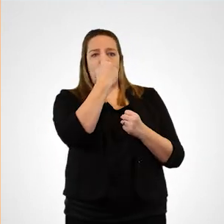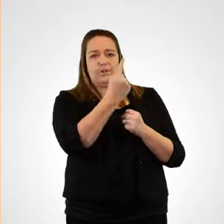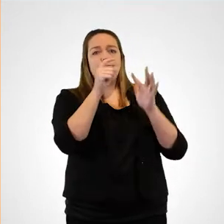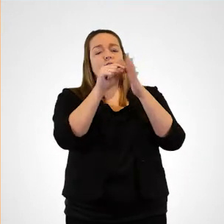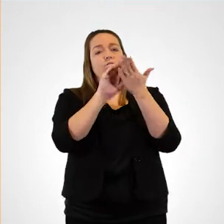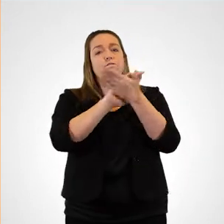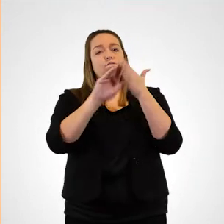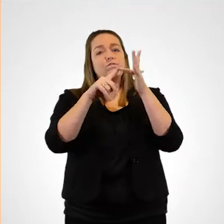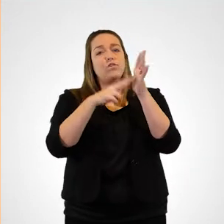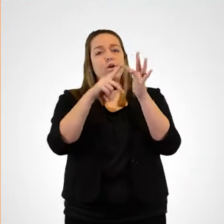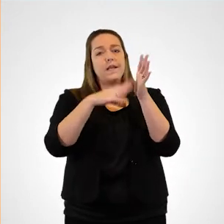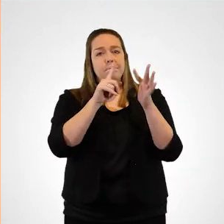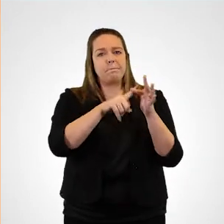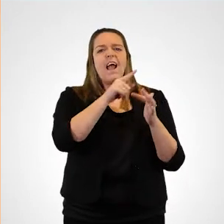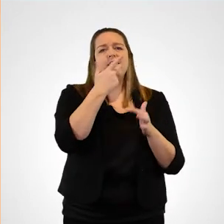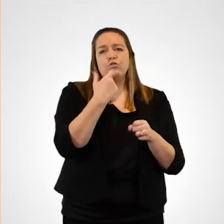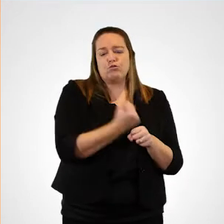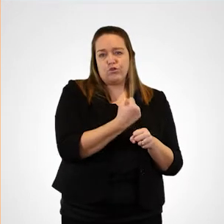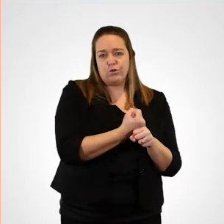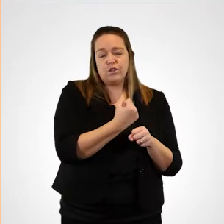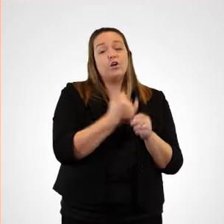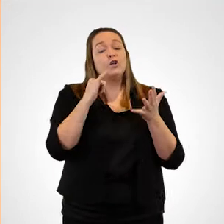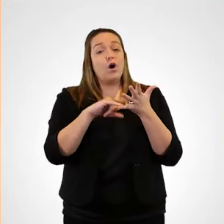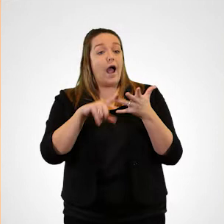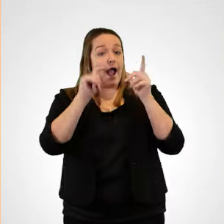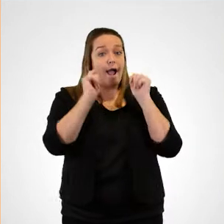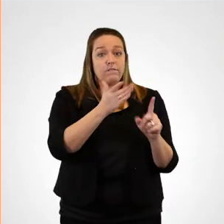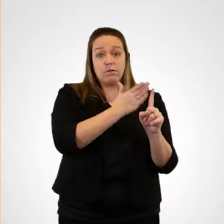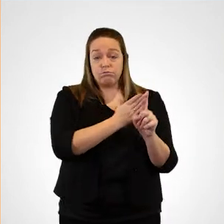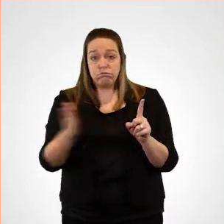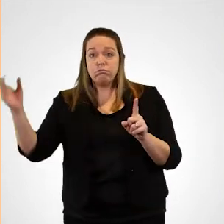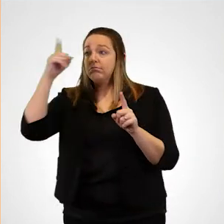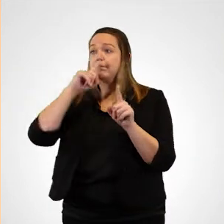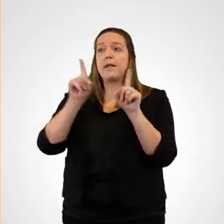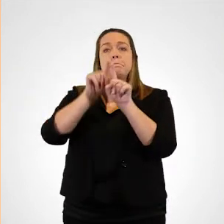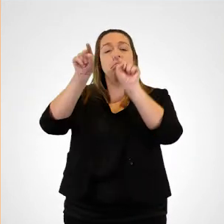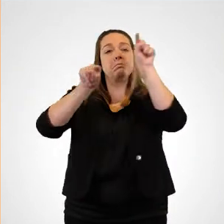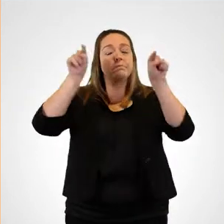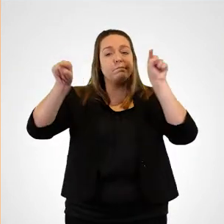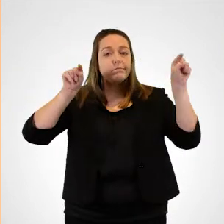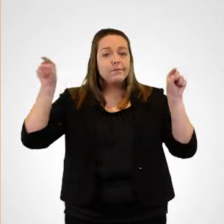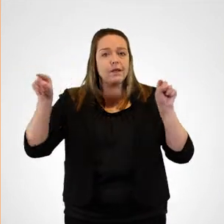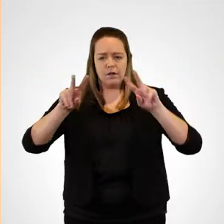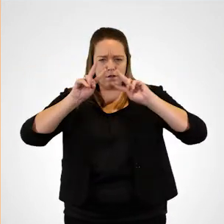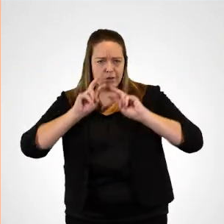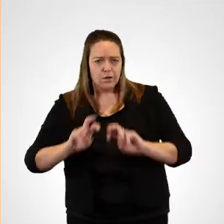that were actually artificially produced. So since then other people have gone on and actually looked at what happens